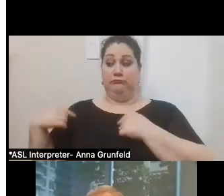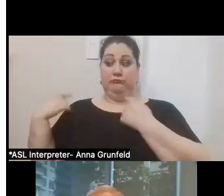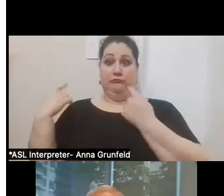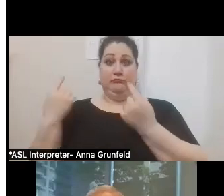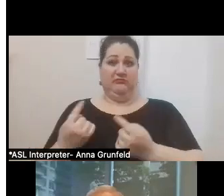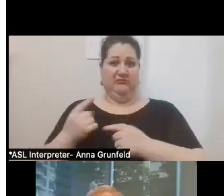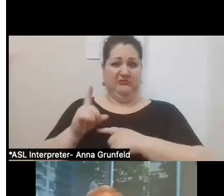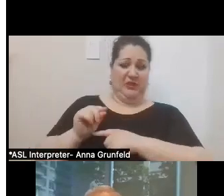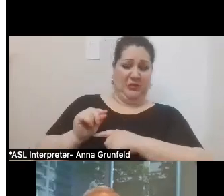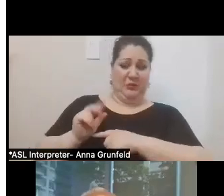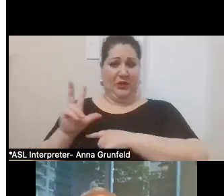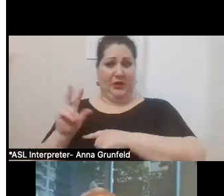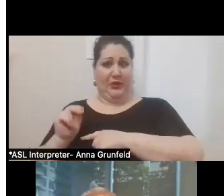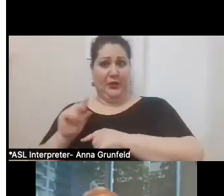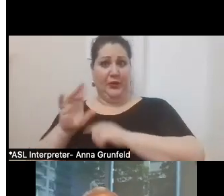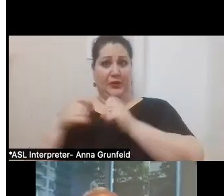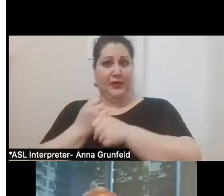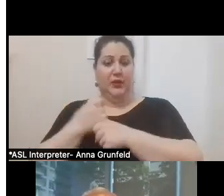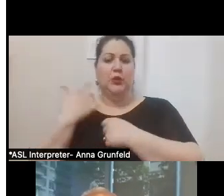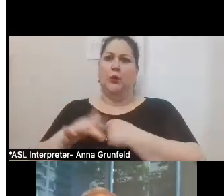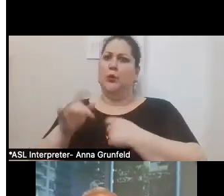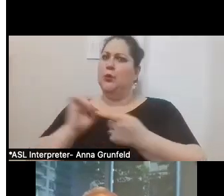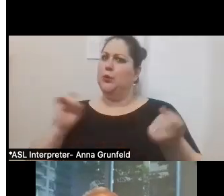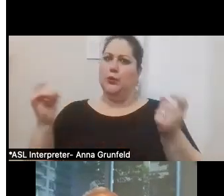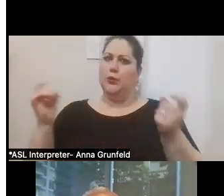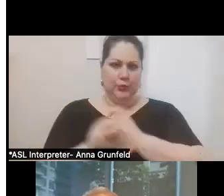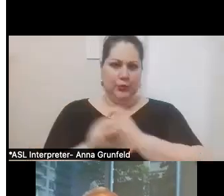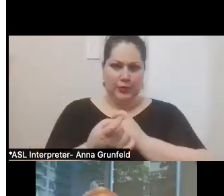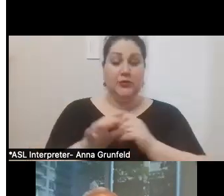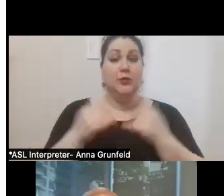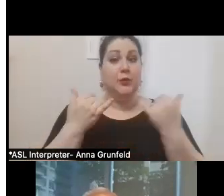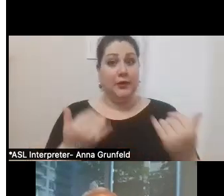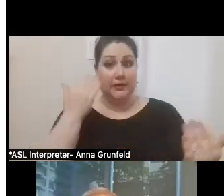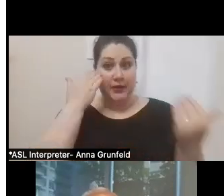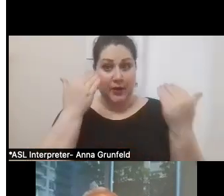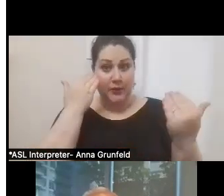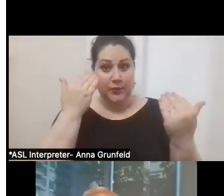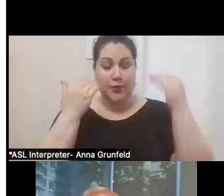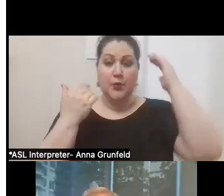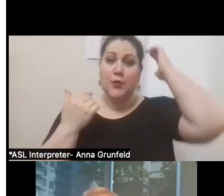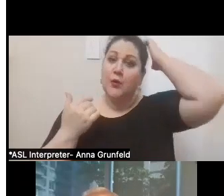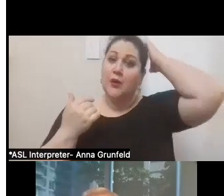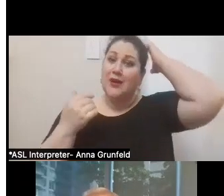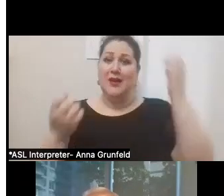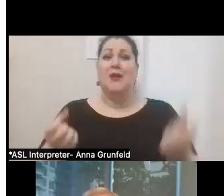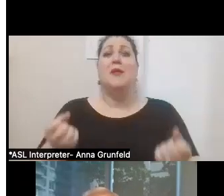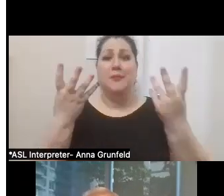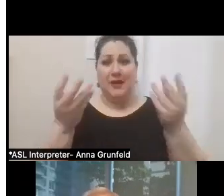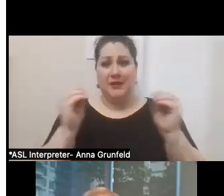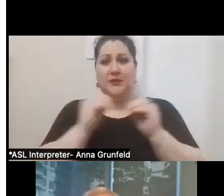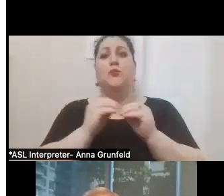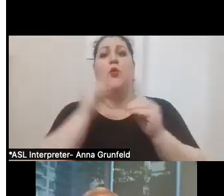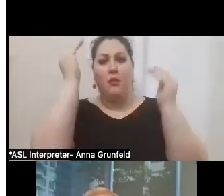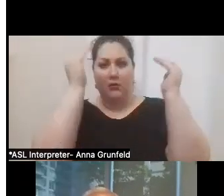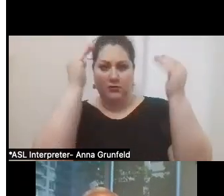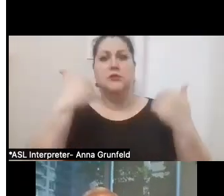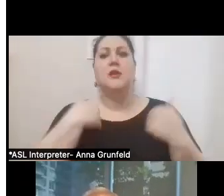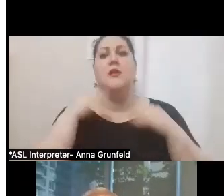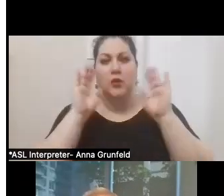We now know that the prevalence of autism in adults in the general population is at least 2%.